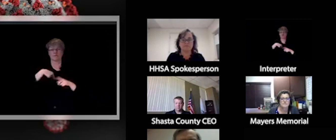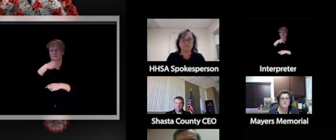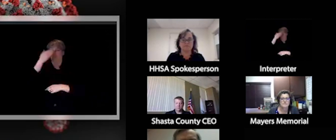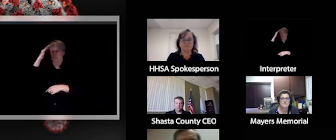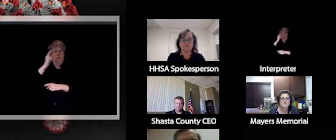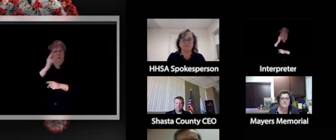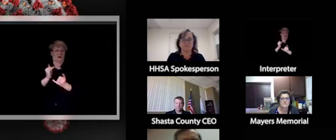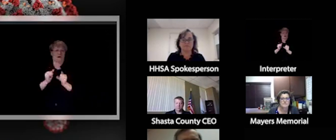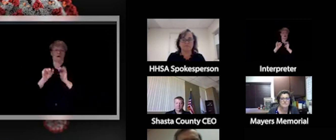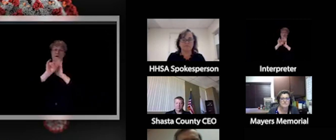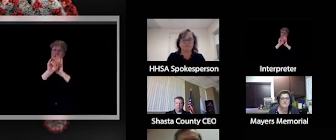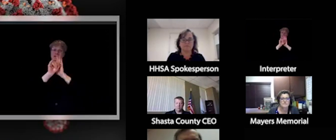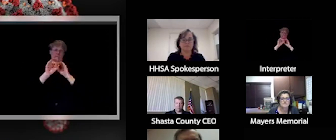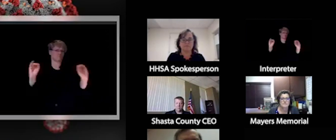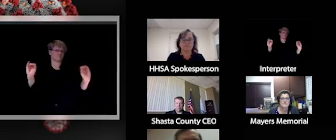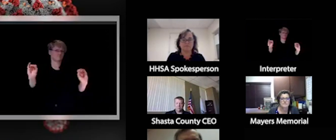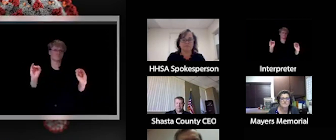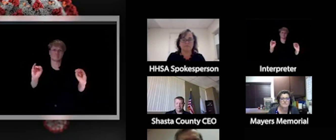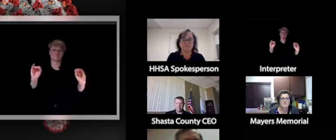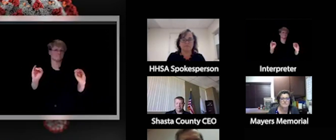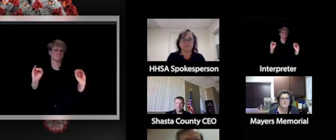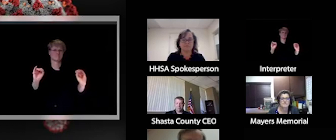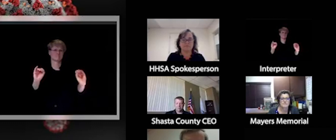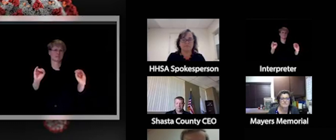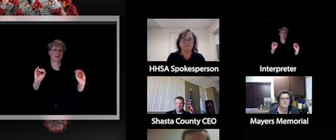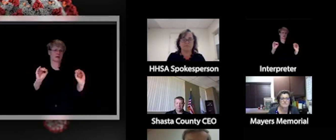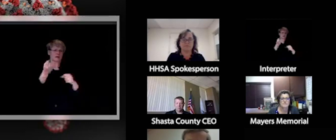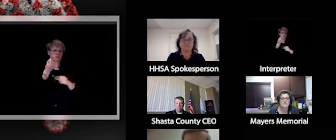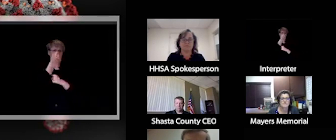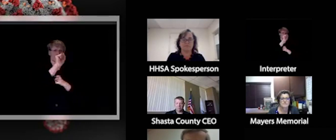that as a cause of any of the cases.